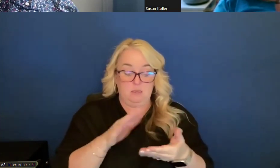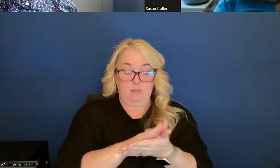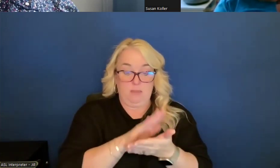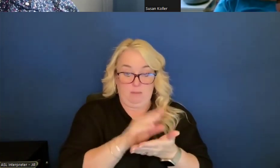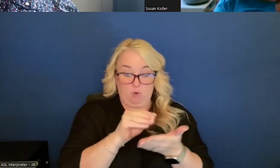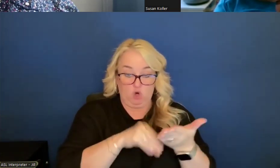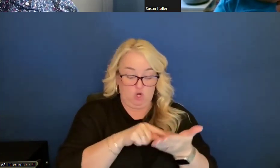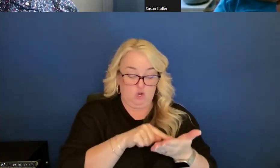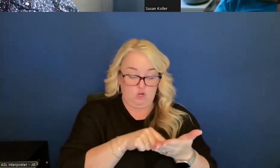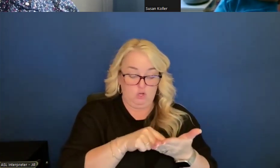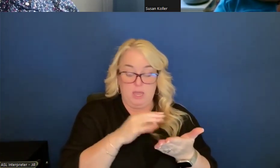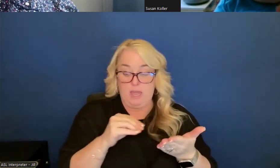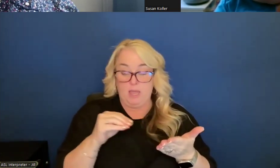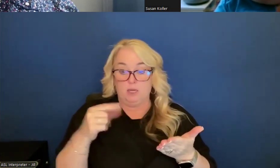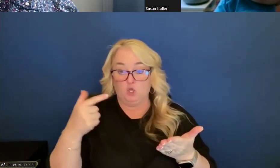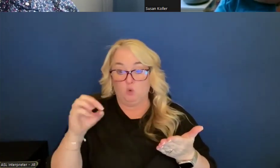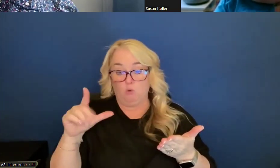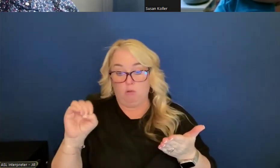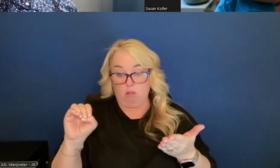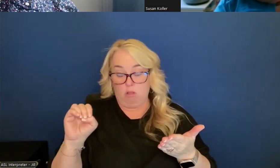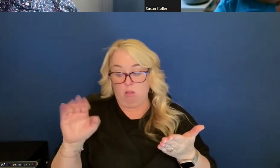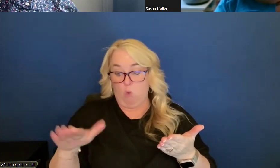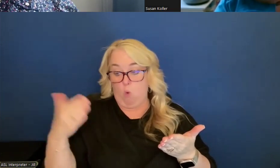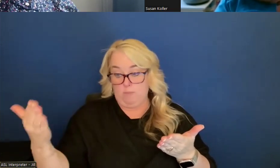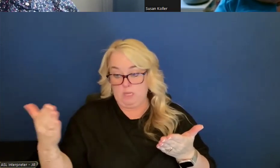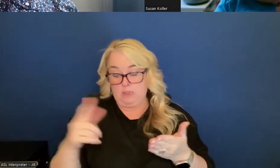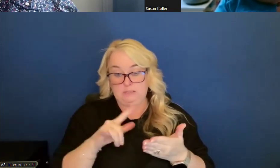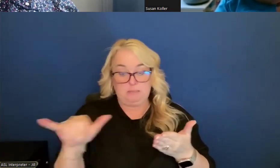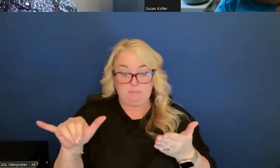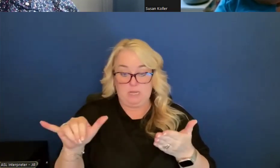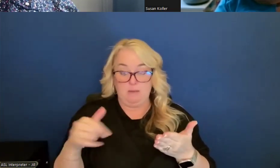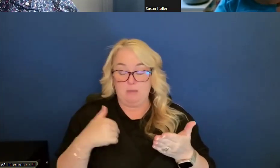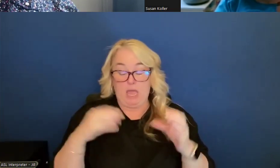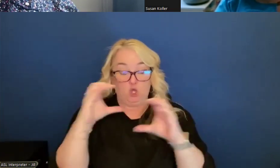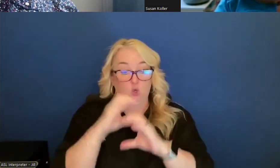my Google document open at the same time to Google every time I